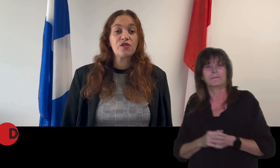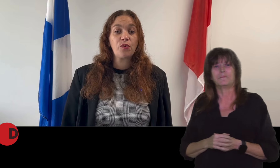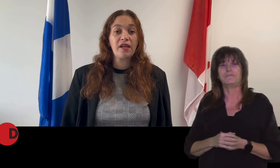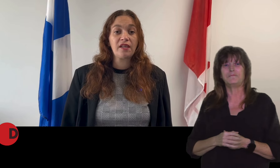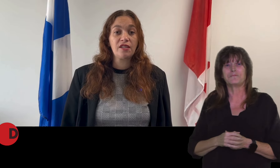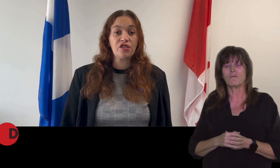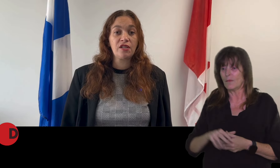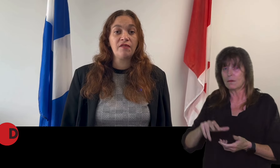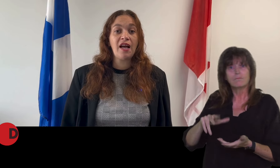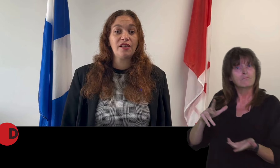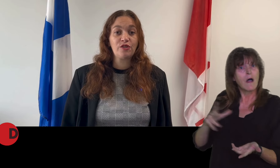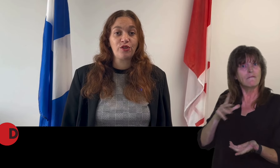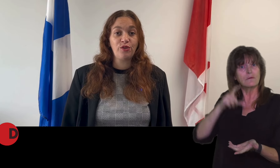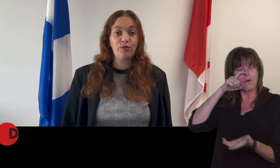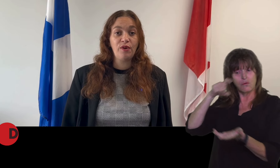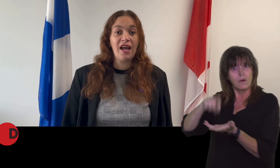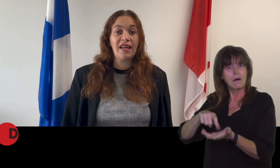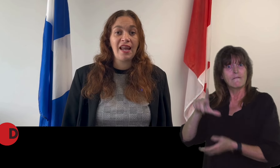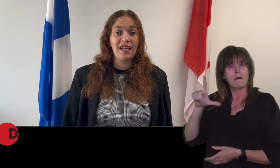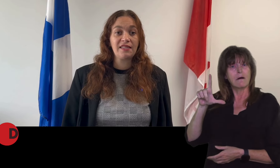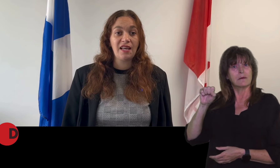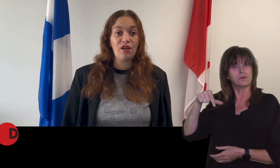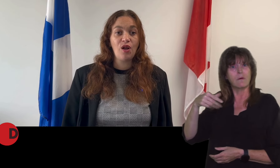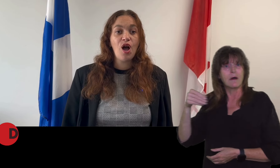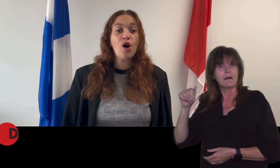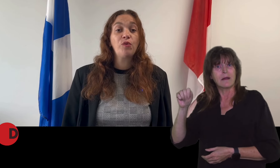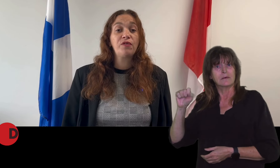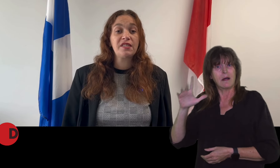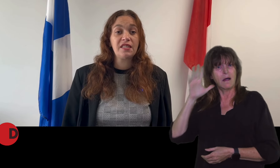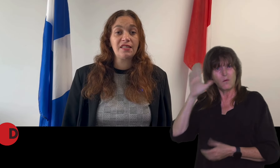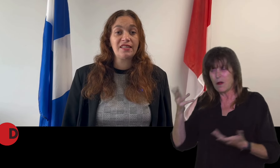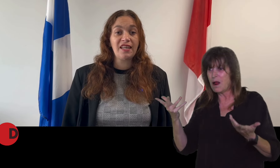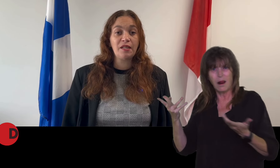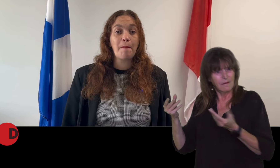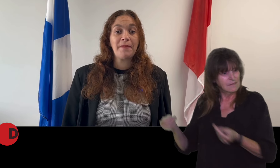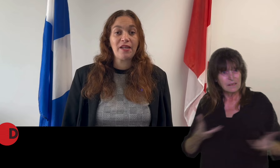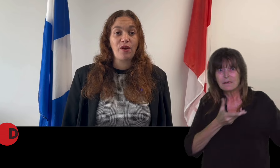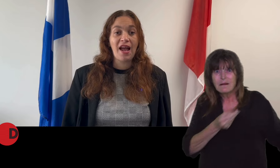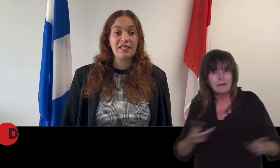educational systems. Official recognition of LSQ and ASL will facilitate